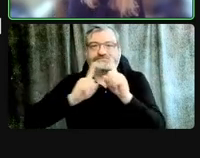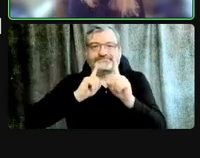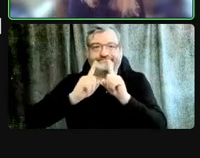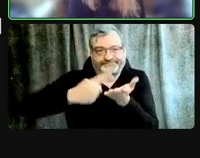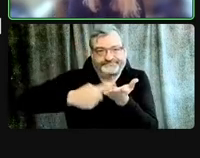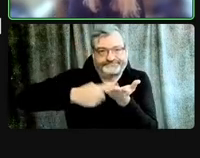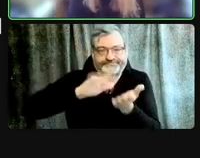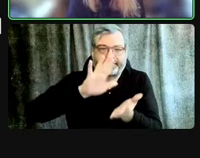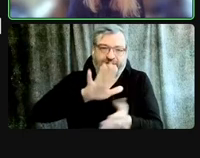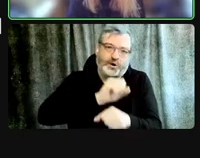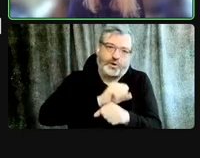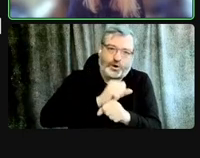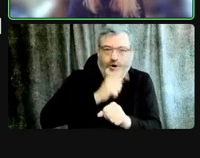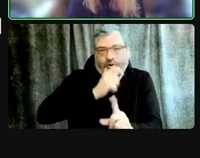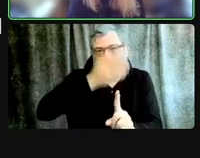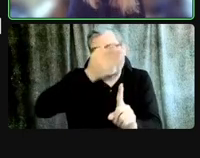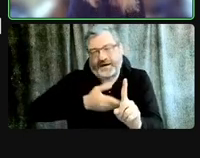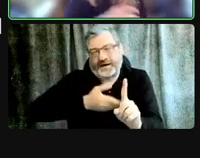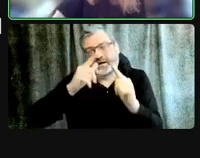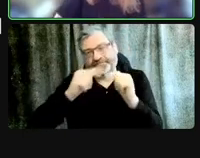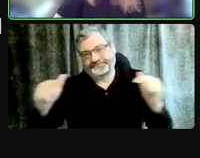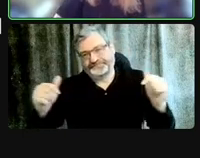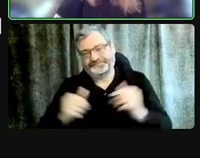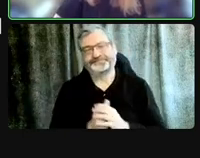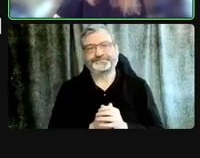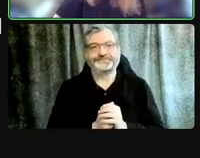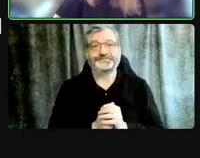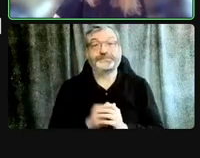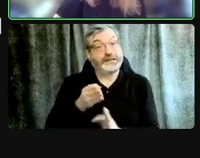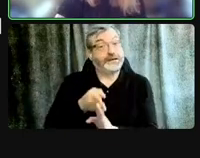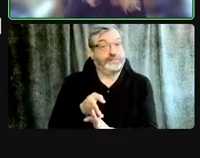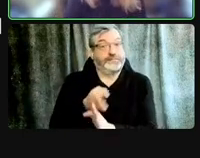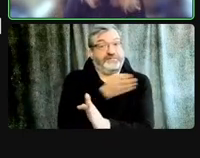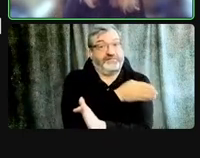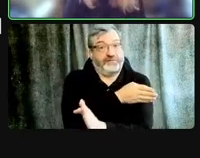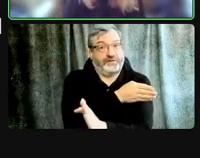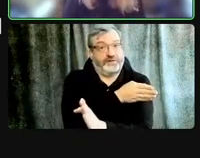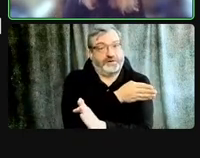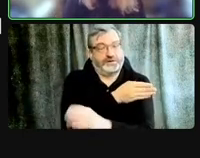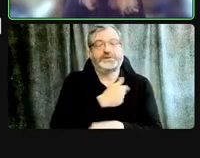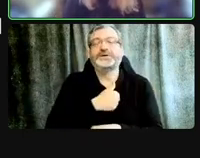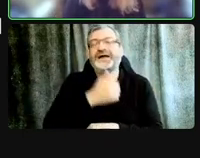But before we do that, I knew this topic was going to bring about